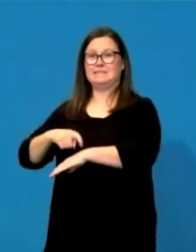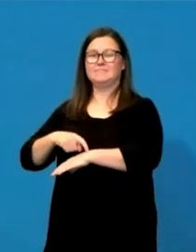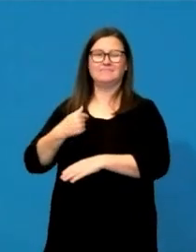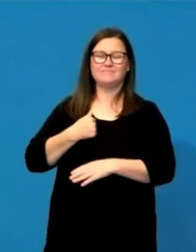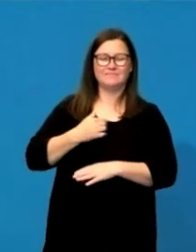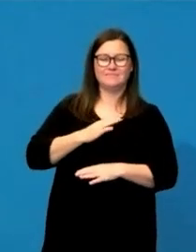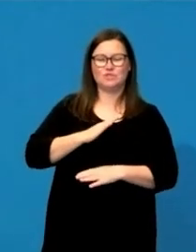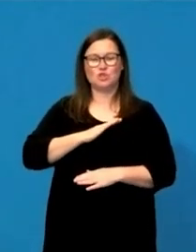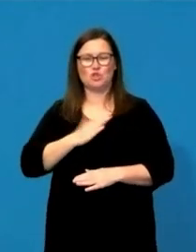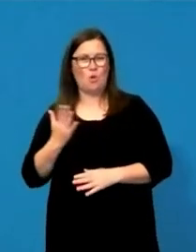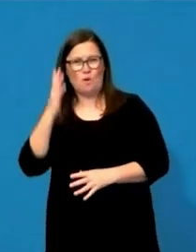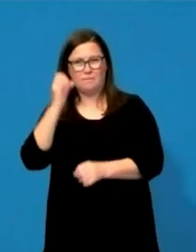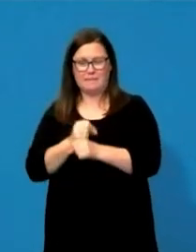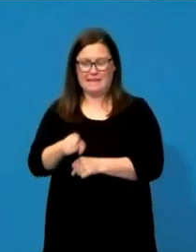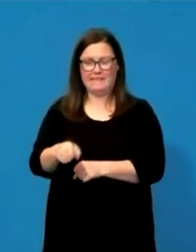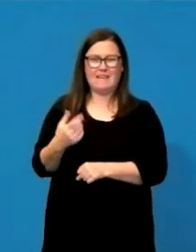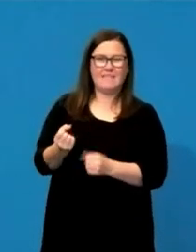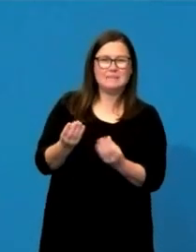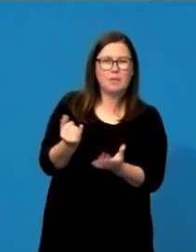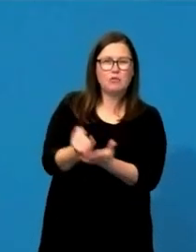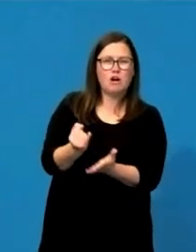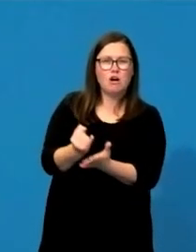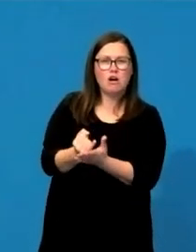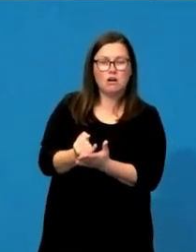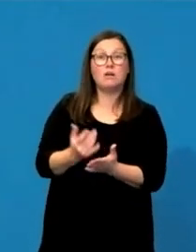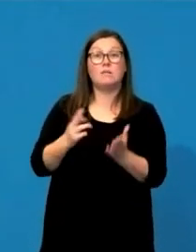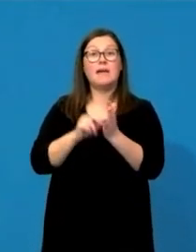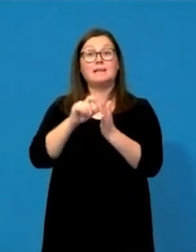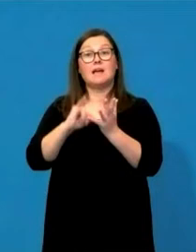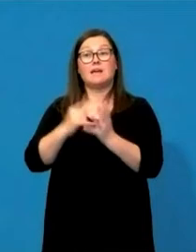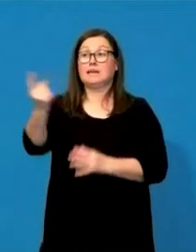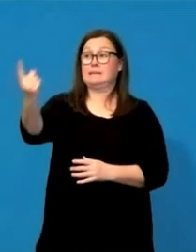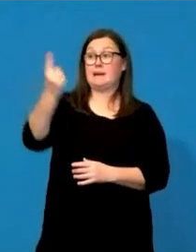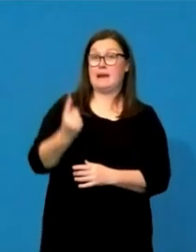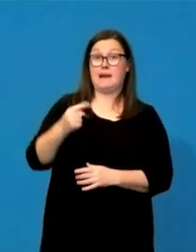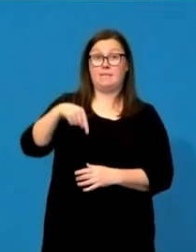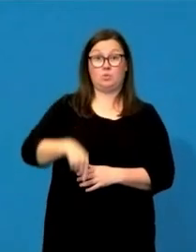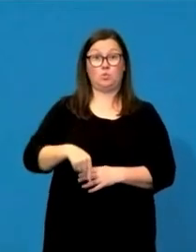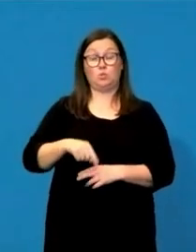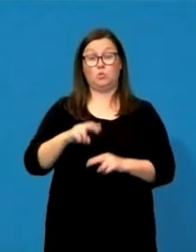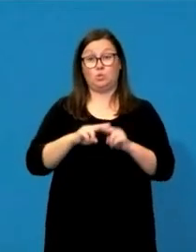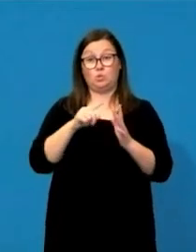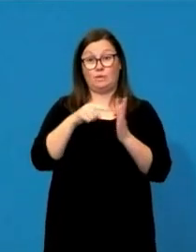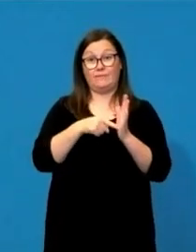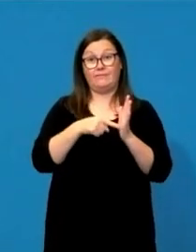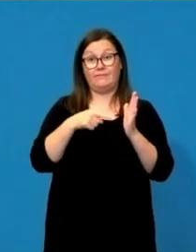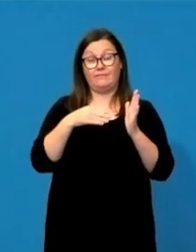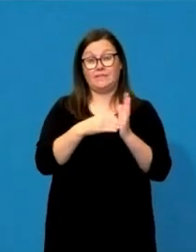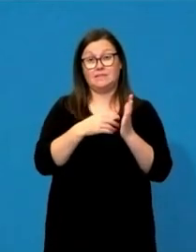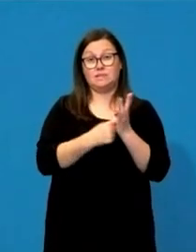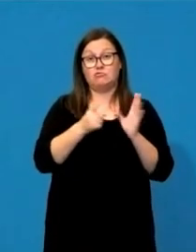So until NDIS actually came to Fitzroy Crossing and kind of more or less